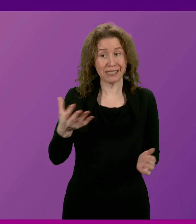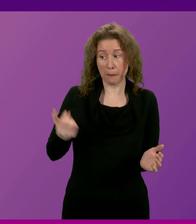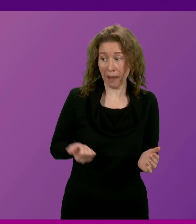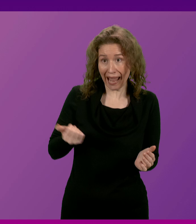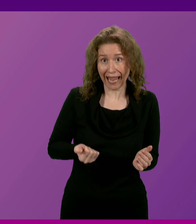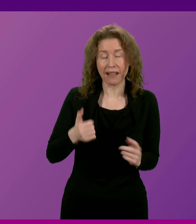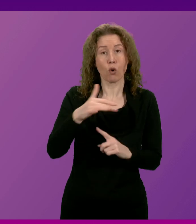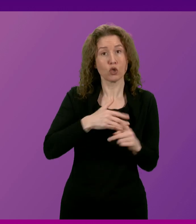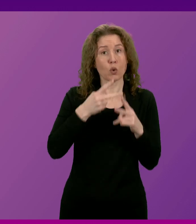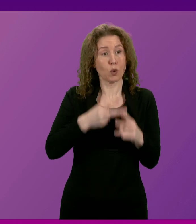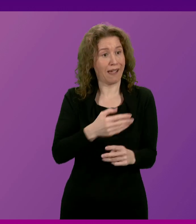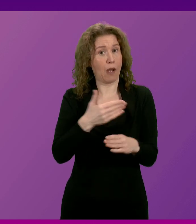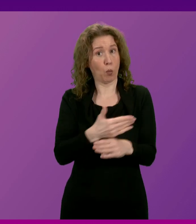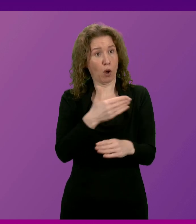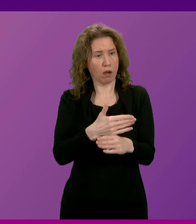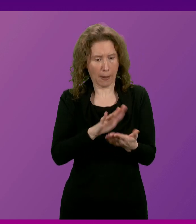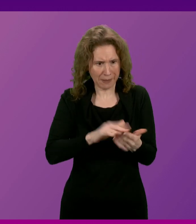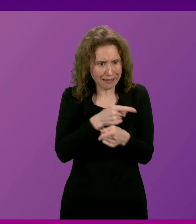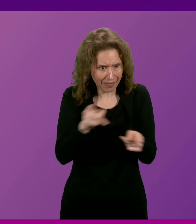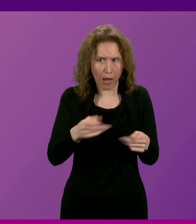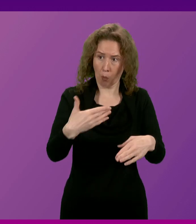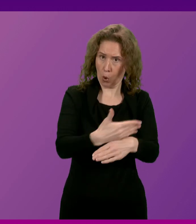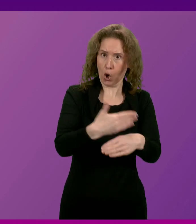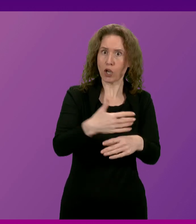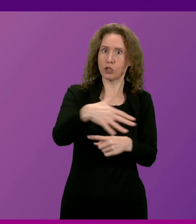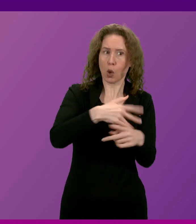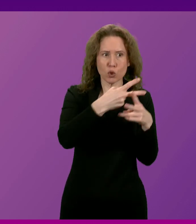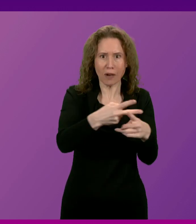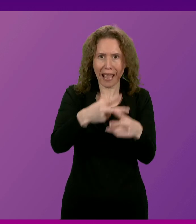social care workers to make working in the social care sector more attractive,